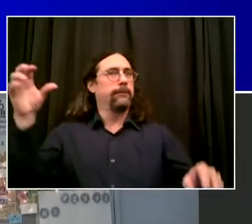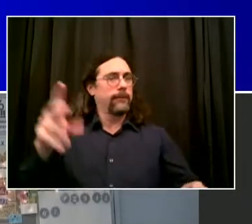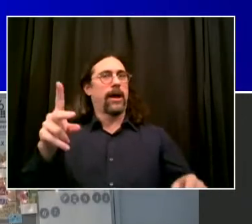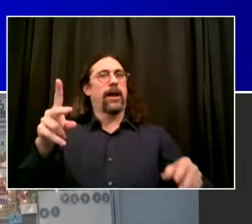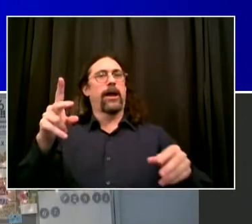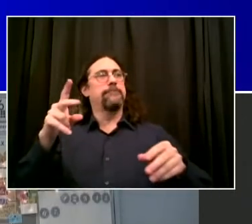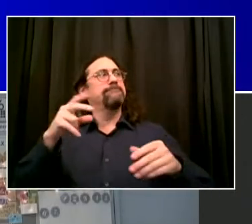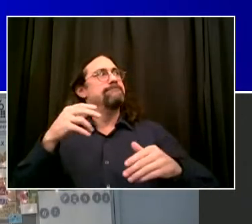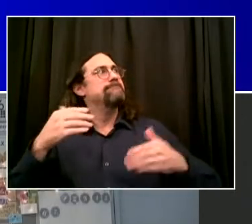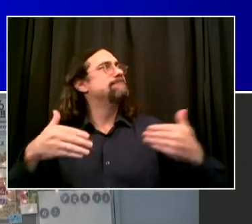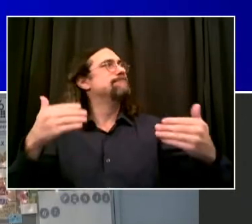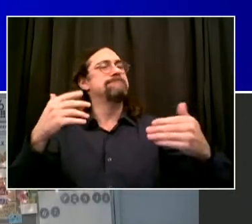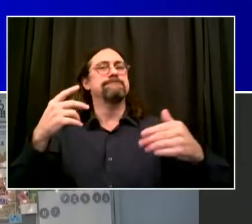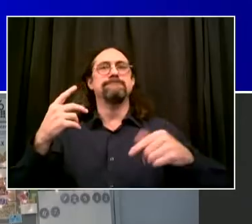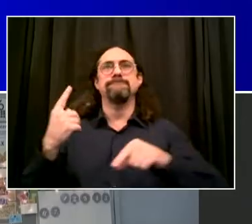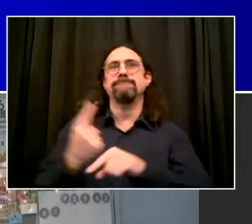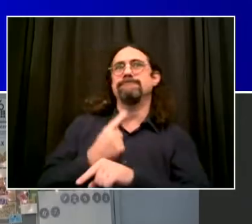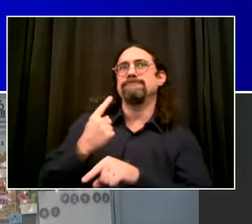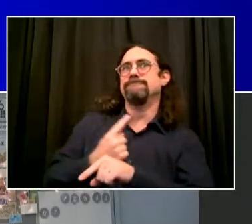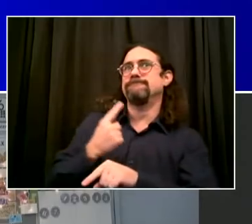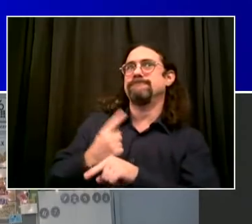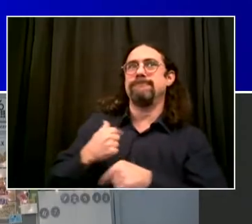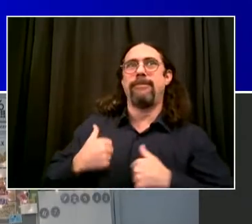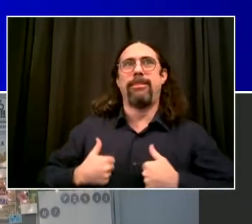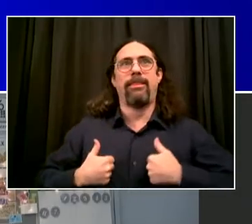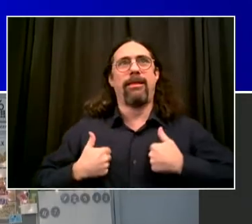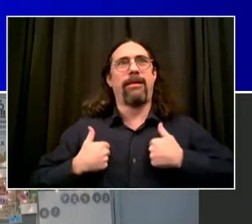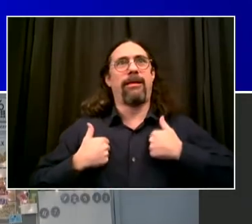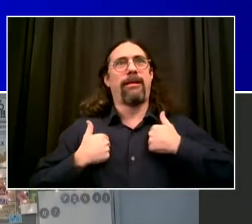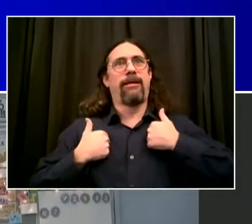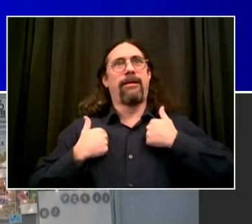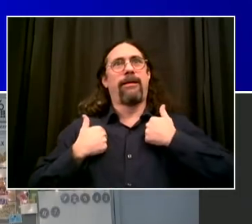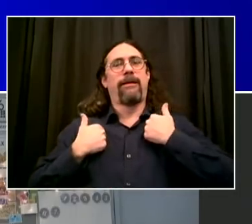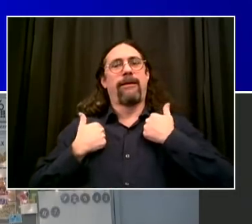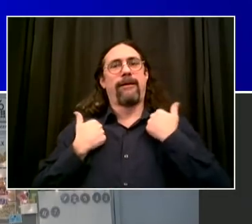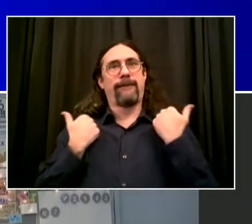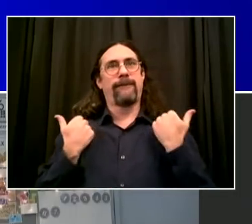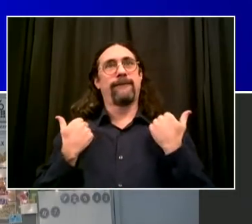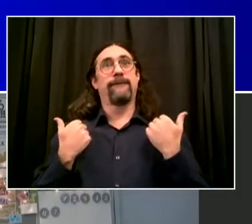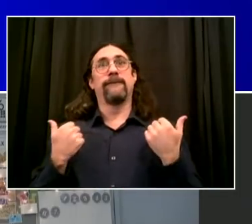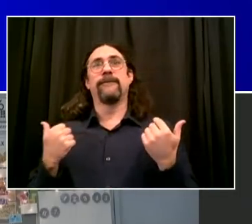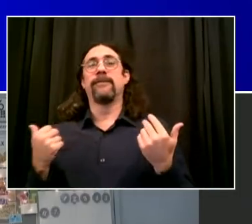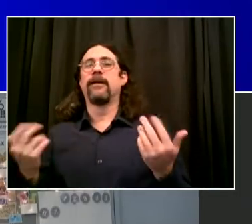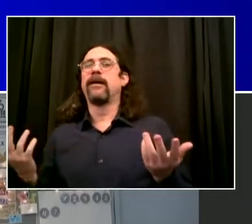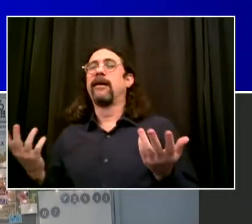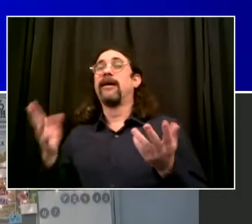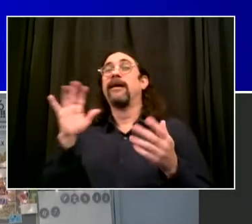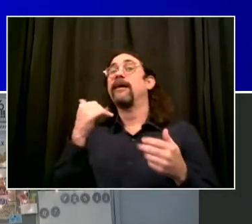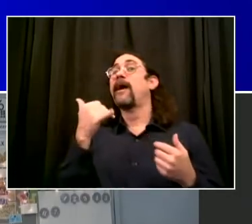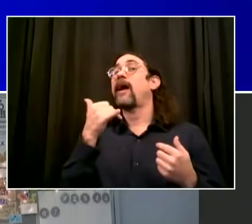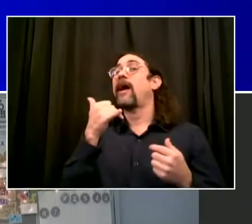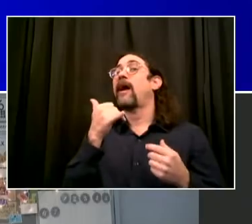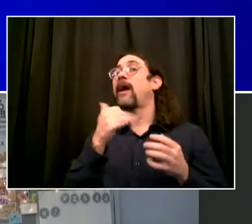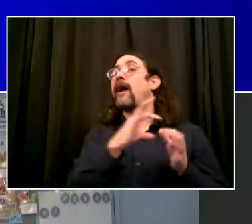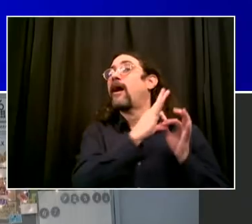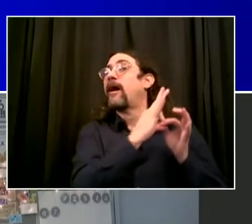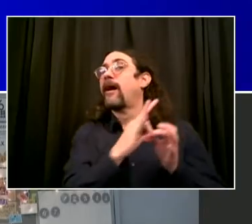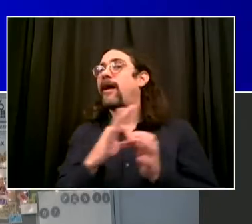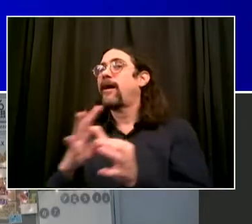PAGE, KIDS ARE BACK IN CLASSROOMS TURNING THE PAGES OF THEIR TEXTBOOKS TODAY. ANOTHER STEP FORWARD FOR OUR SCHOOLS THIS